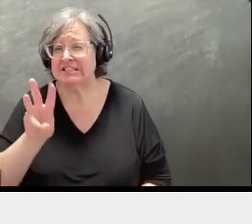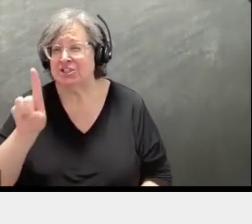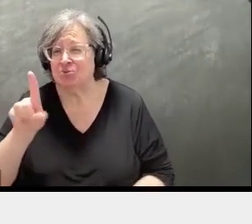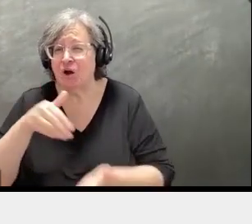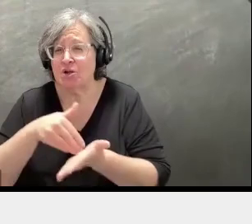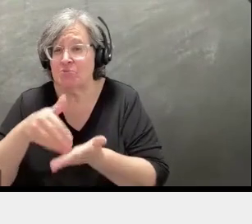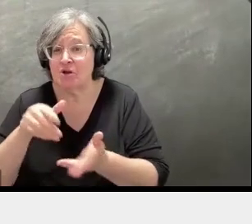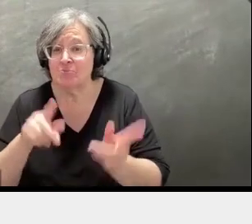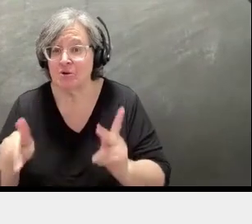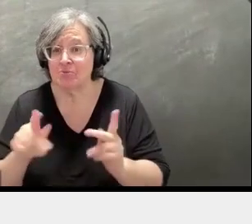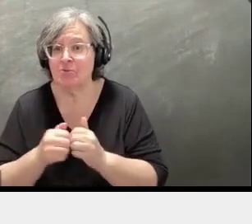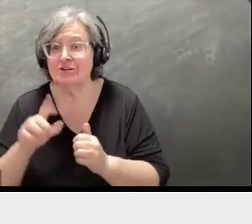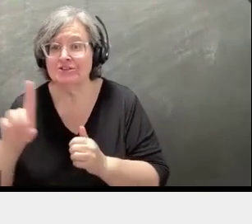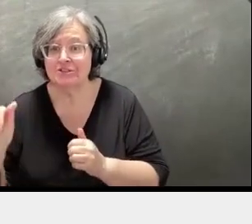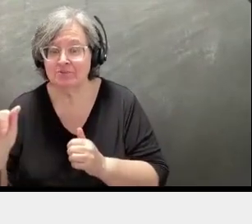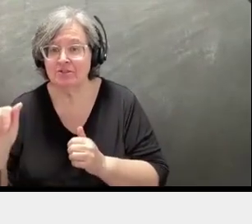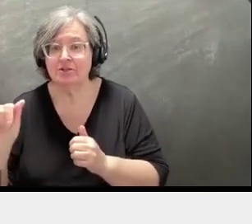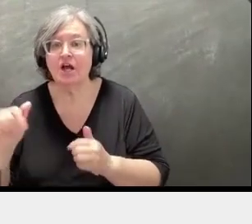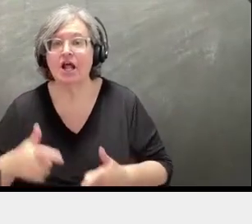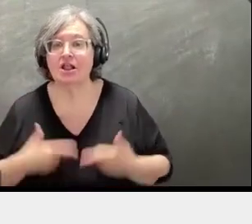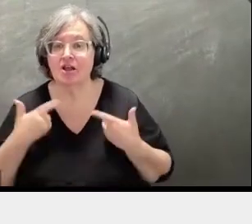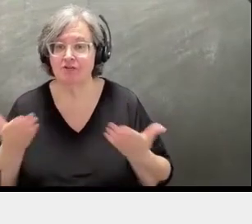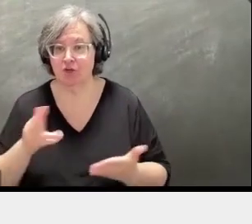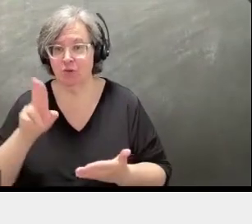individuals with disabilities living in the US by advancing